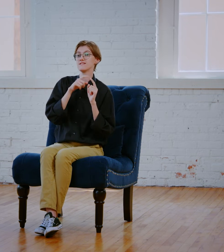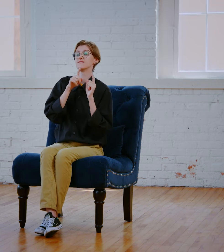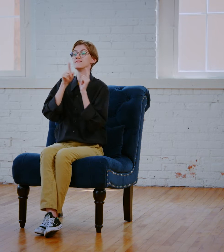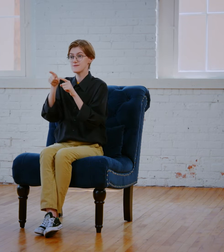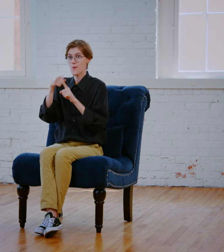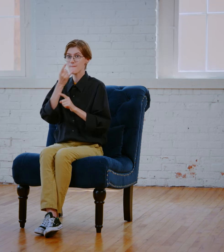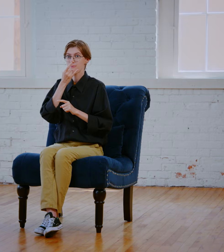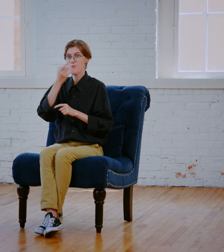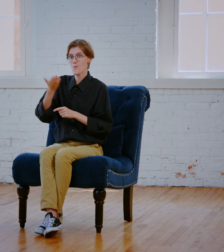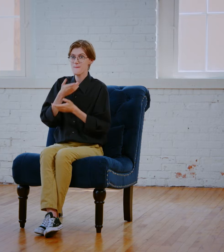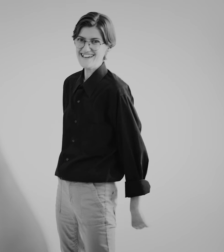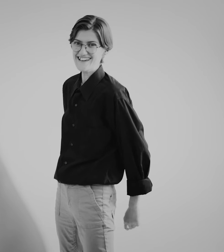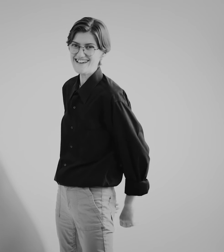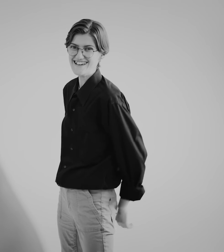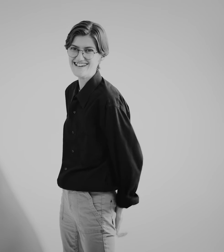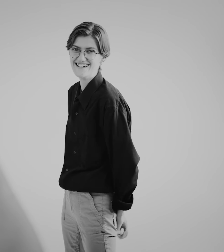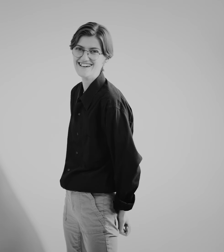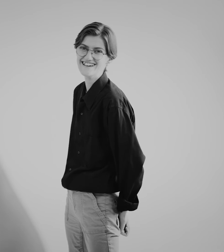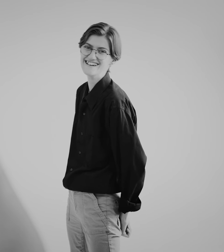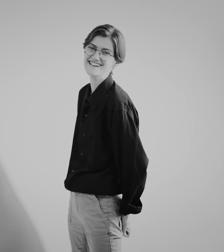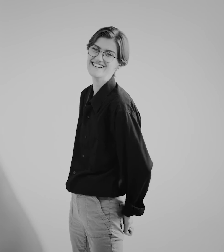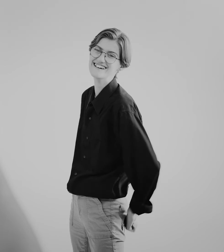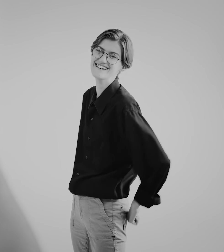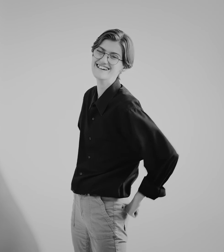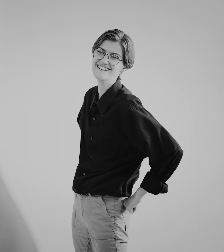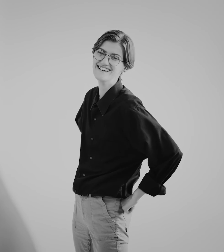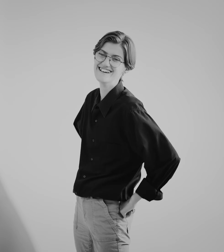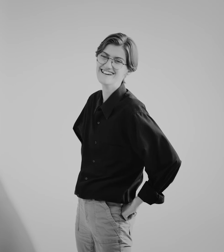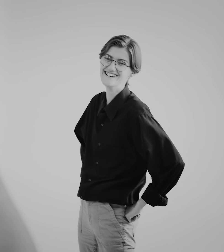and when we went to the Bulldog Welcome Week events we were able to hang out.